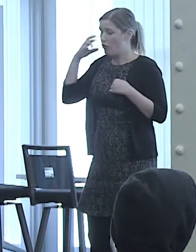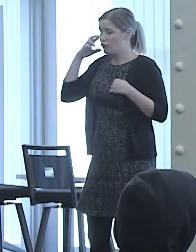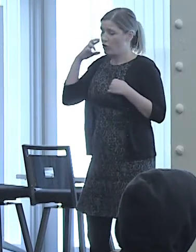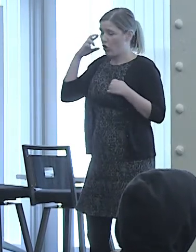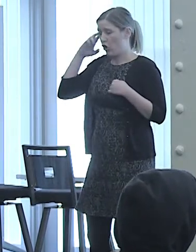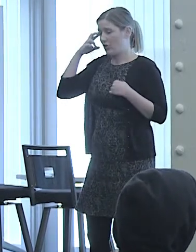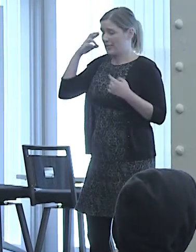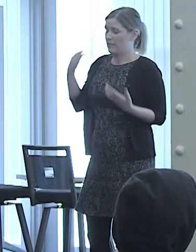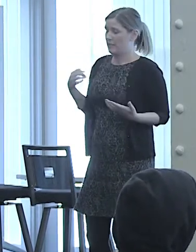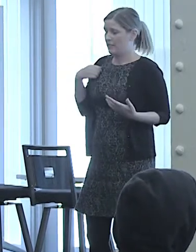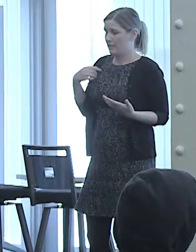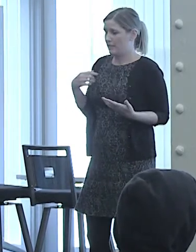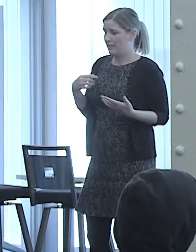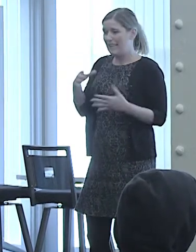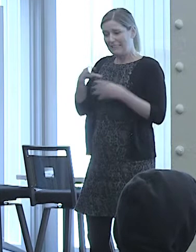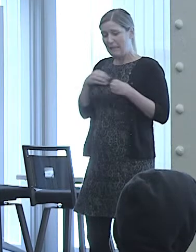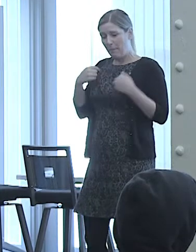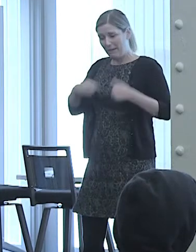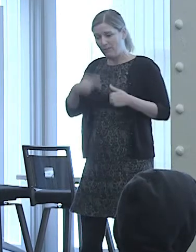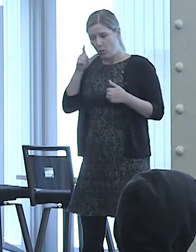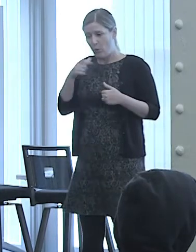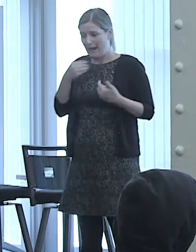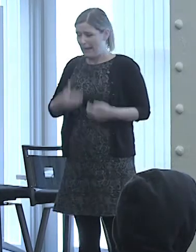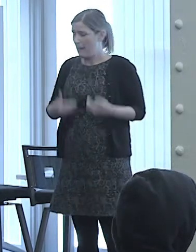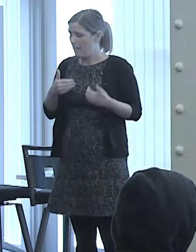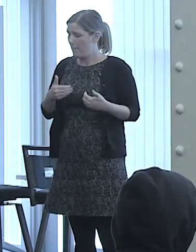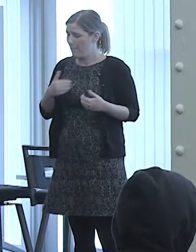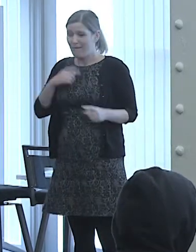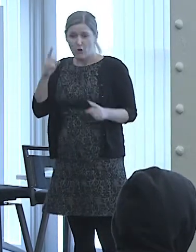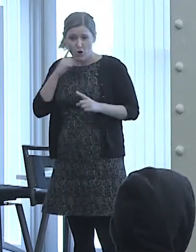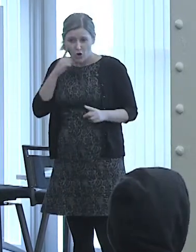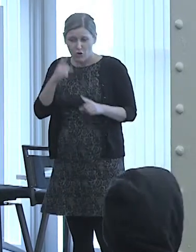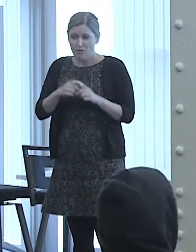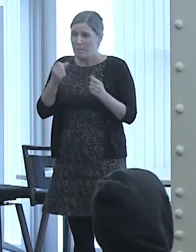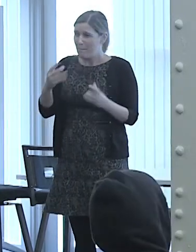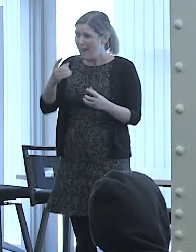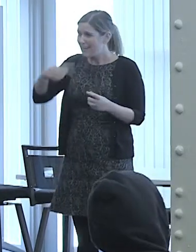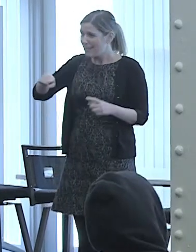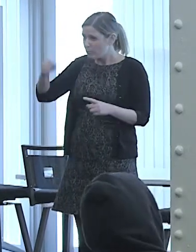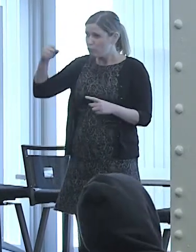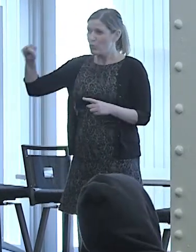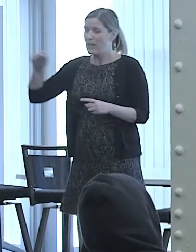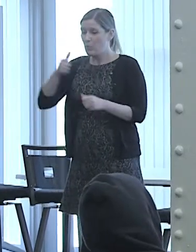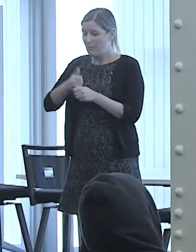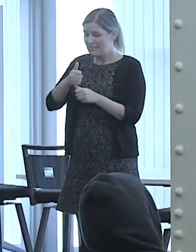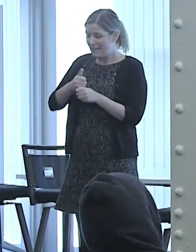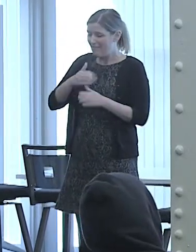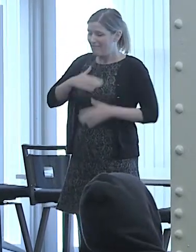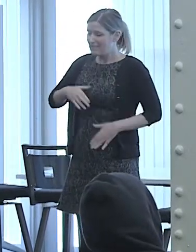Accept me for who I am. I've heard it from activists that are physically disabled, but neurotypical, telling me,